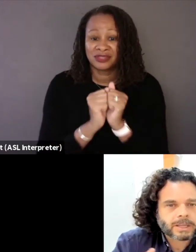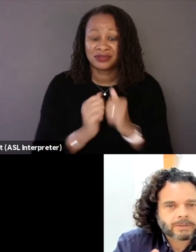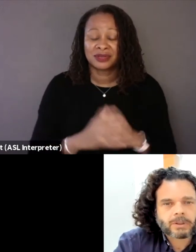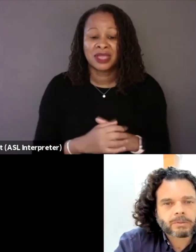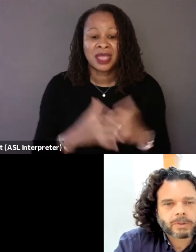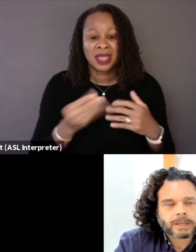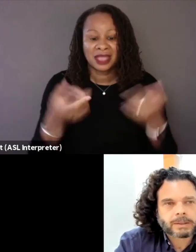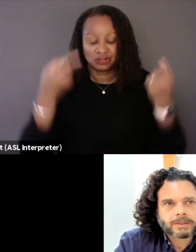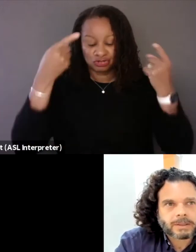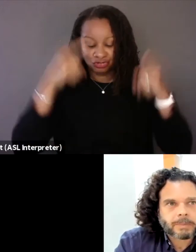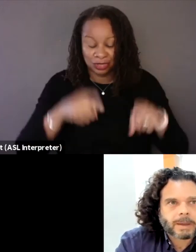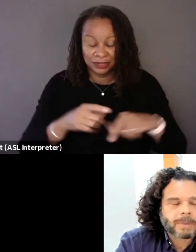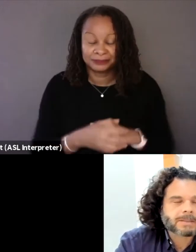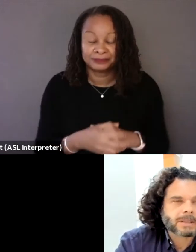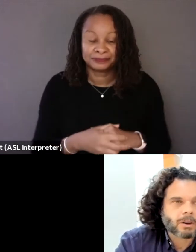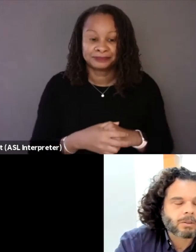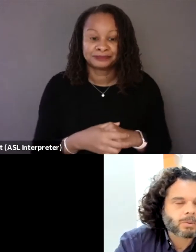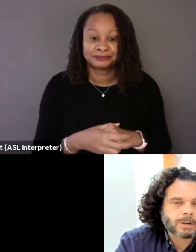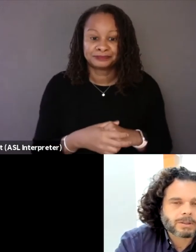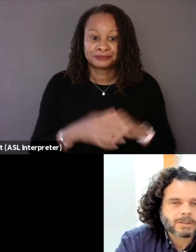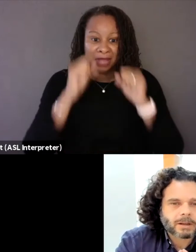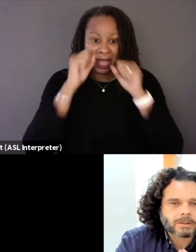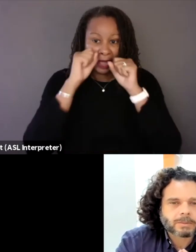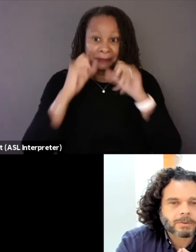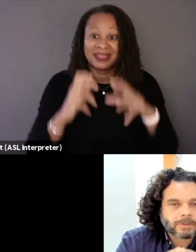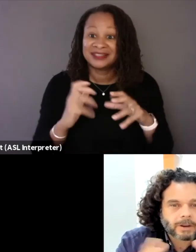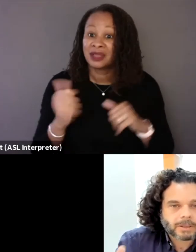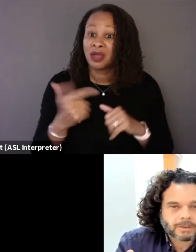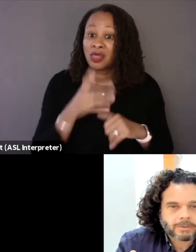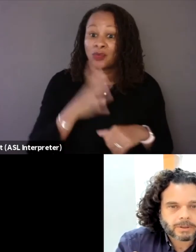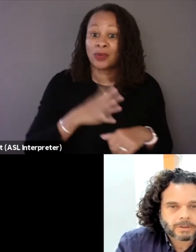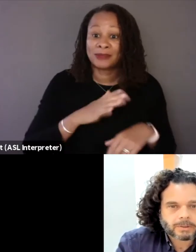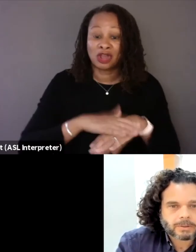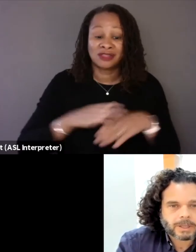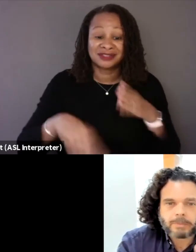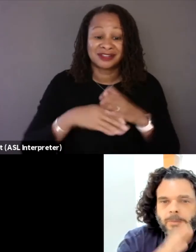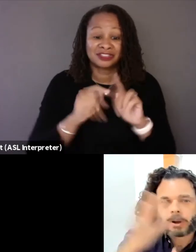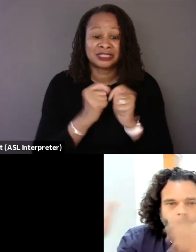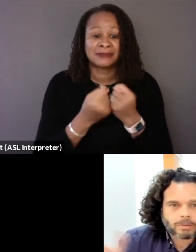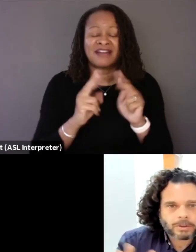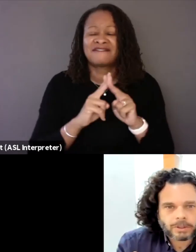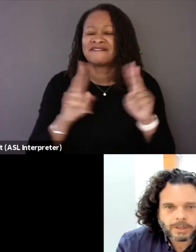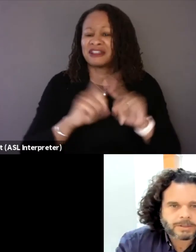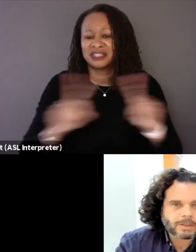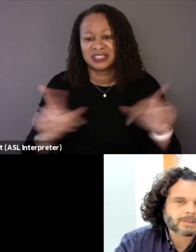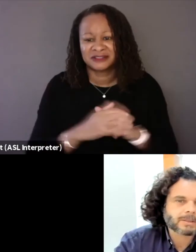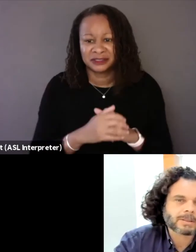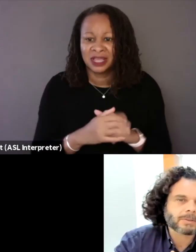even though like it's amazing, all the women on the soccer team are very different. They come from all over the United States, different